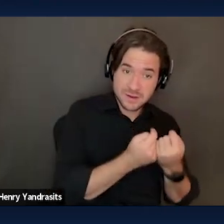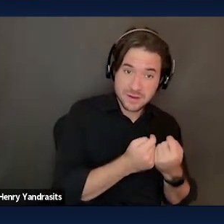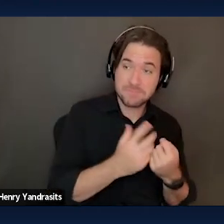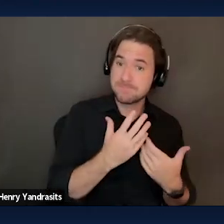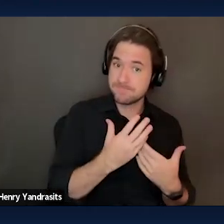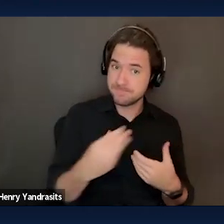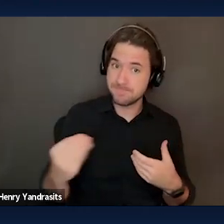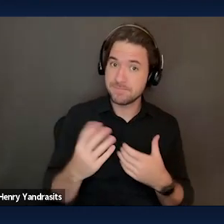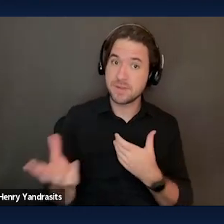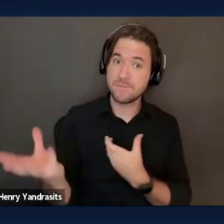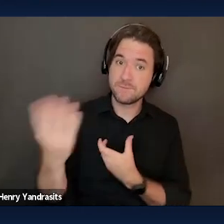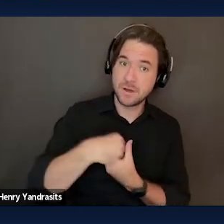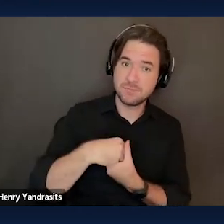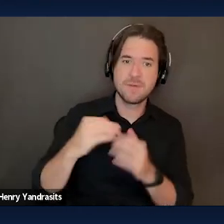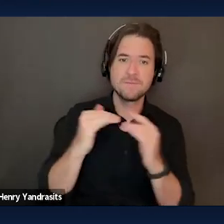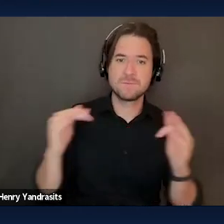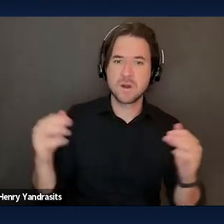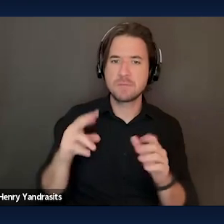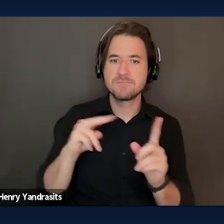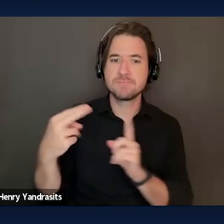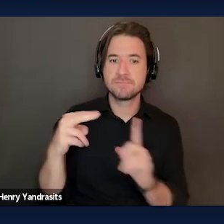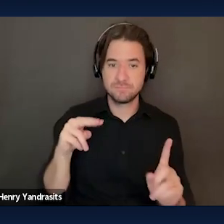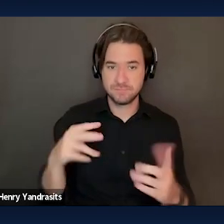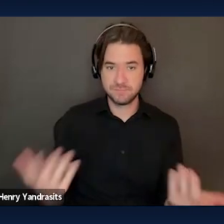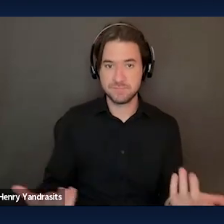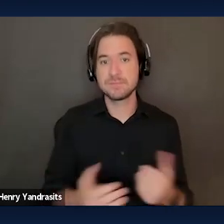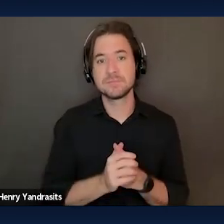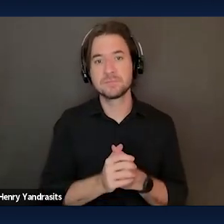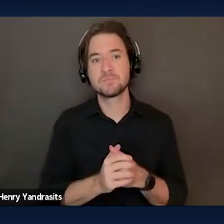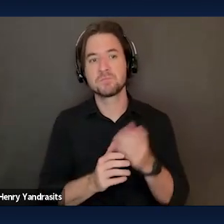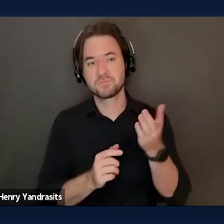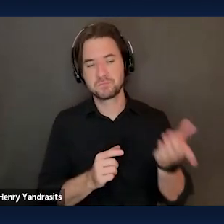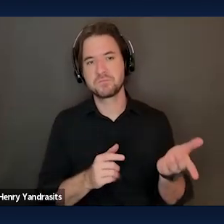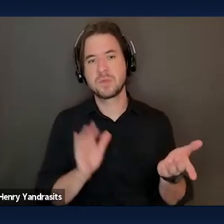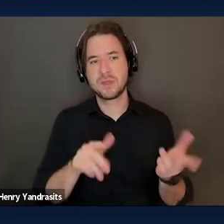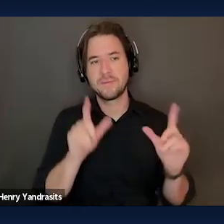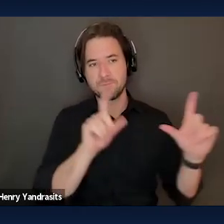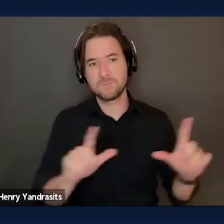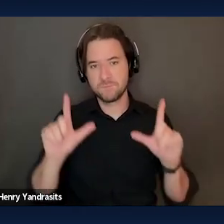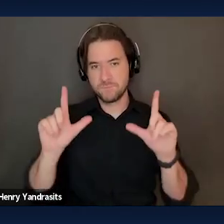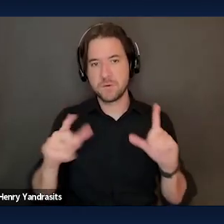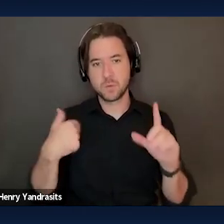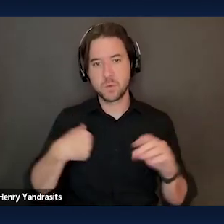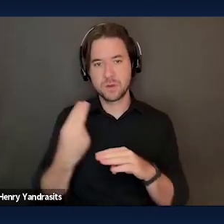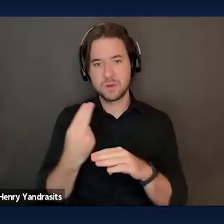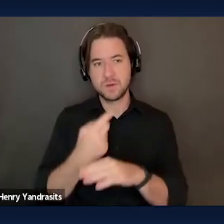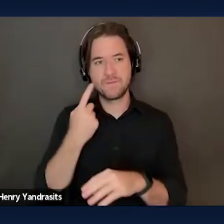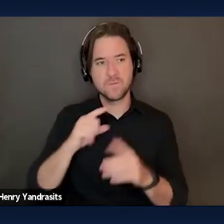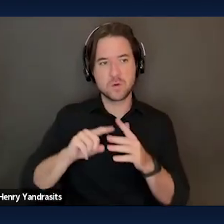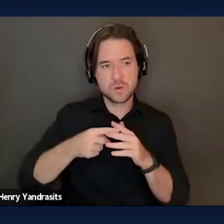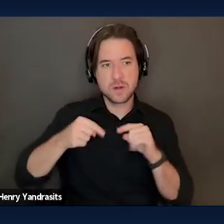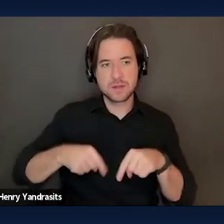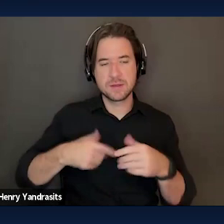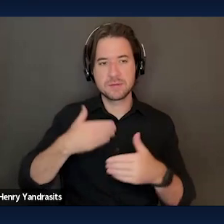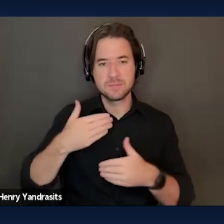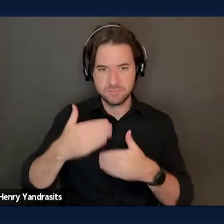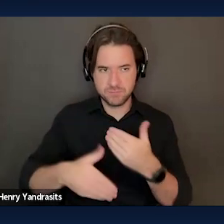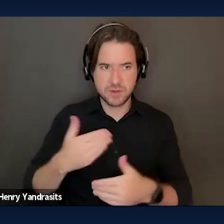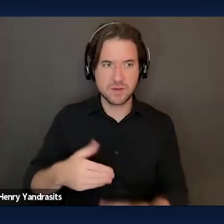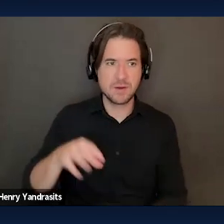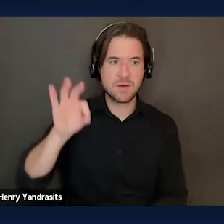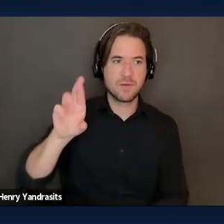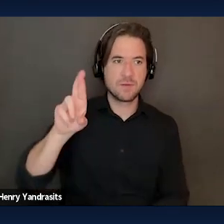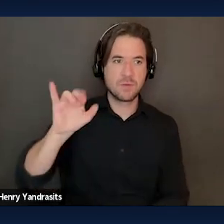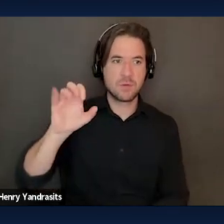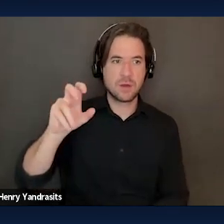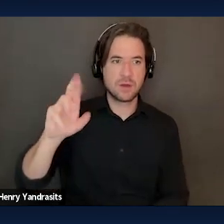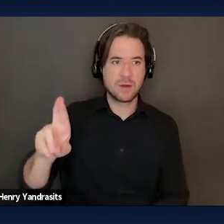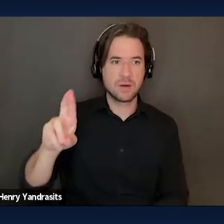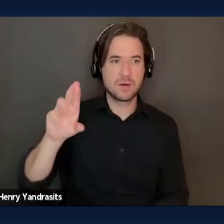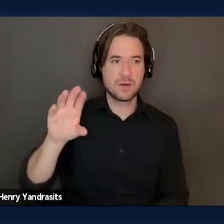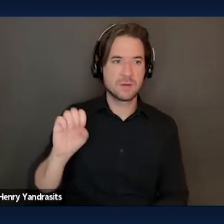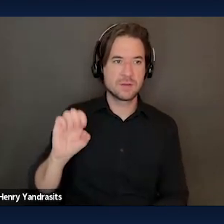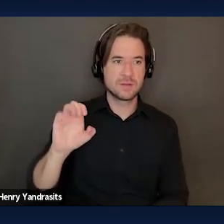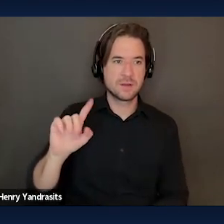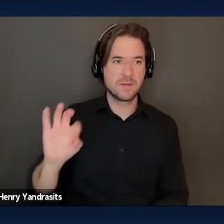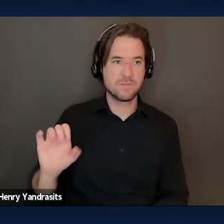Um, a variety of perspectives. So this is the framework that we used for beginning the process, the friar form, and there are links to that here.